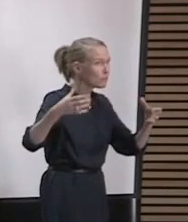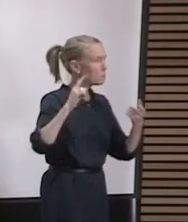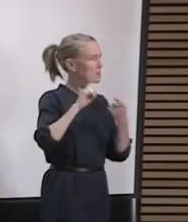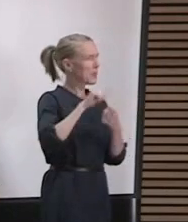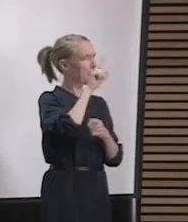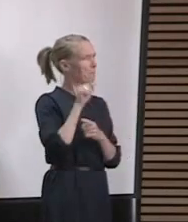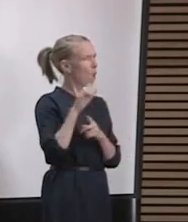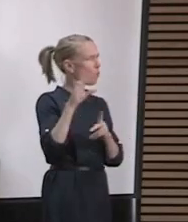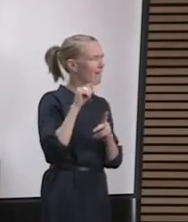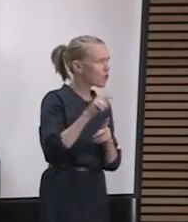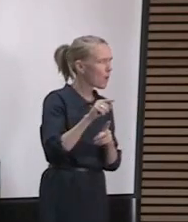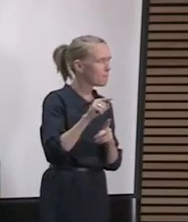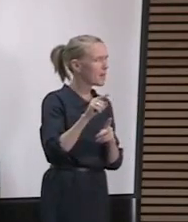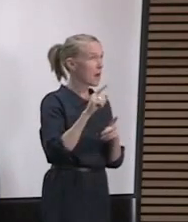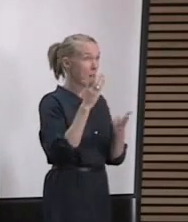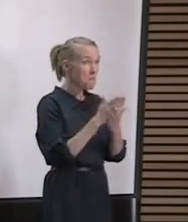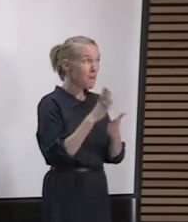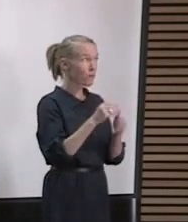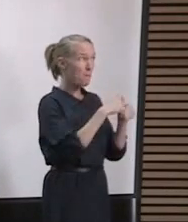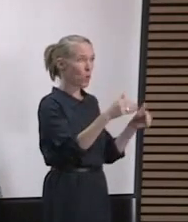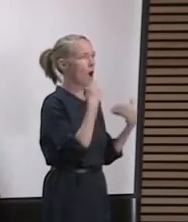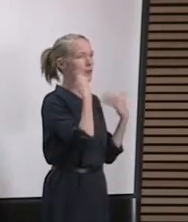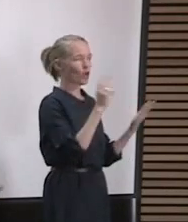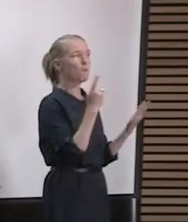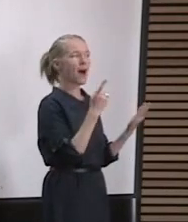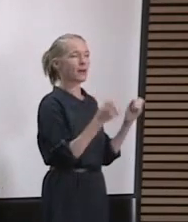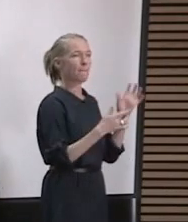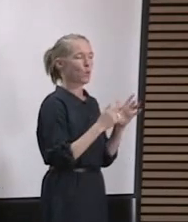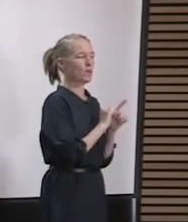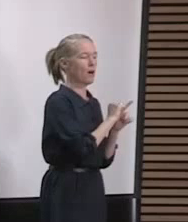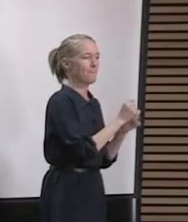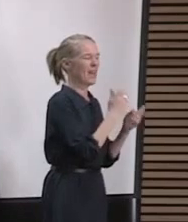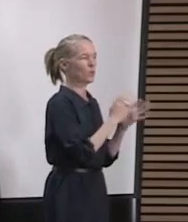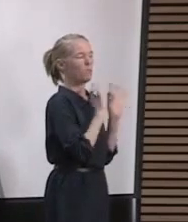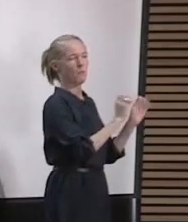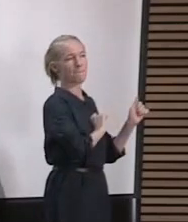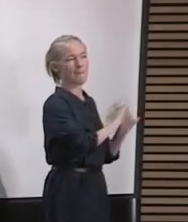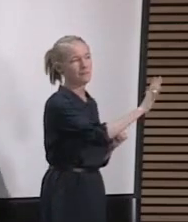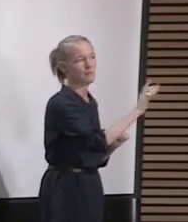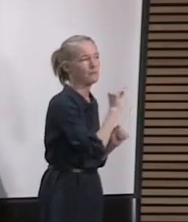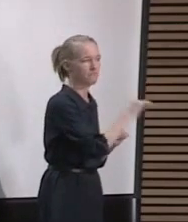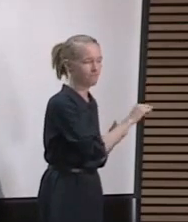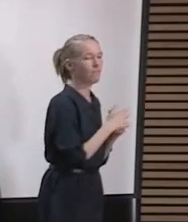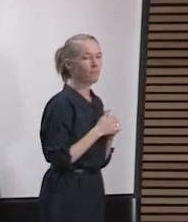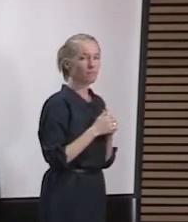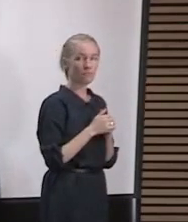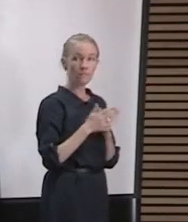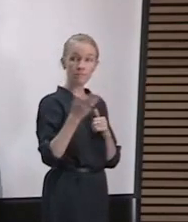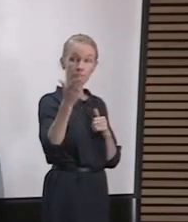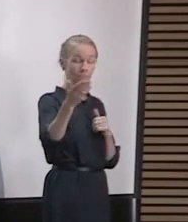border. But nonetheless, we want there to be as tight as possible.